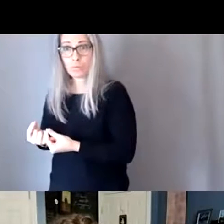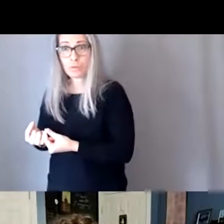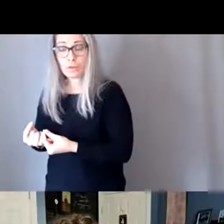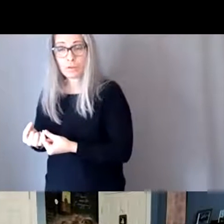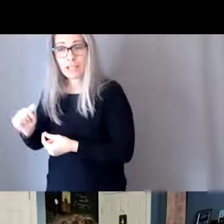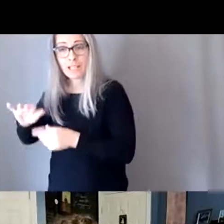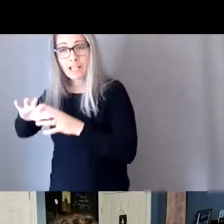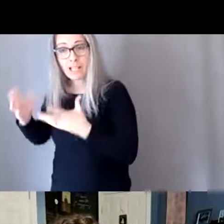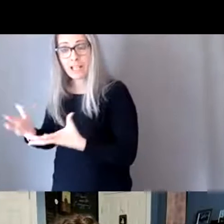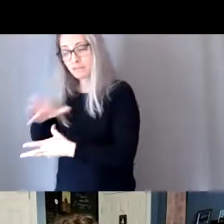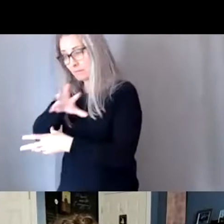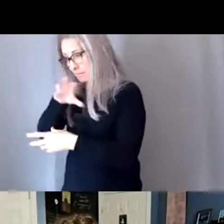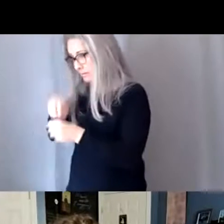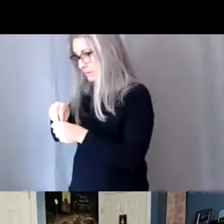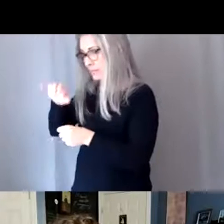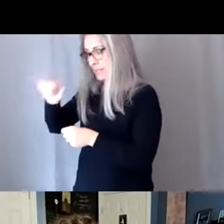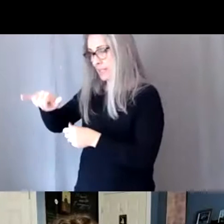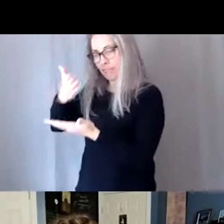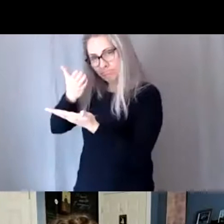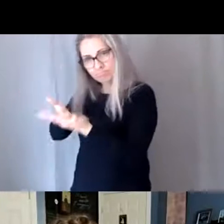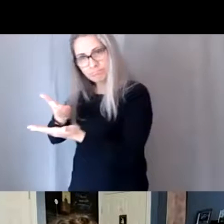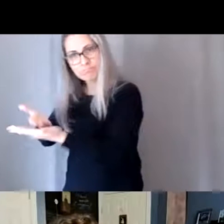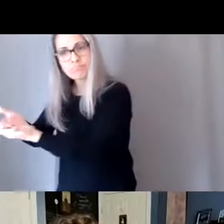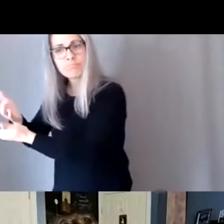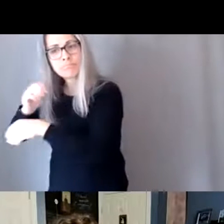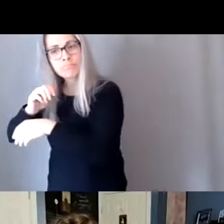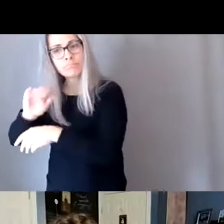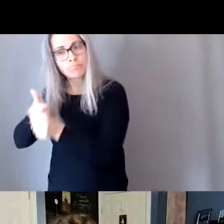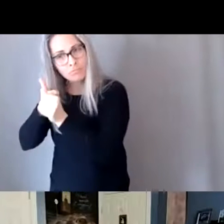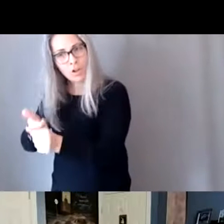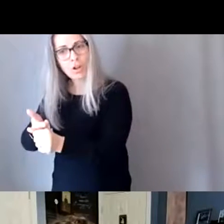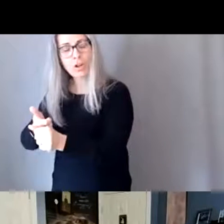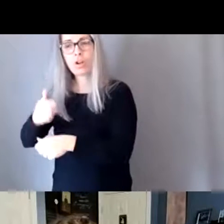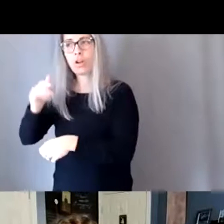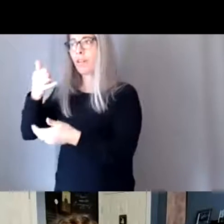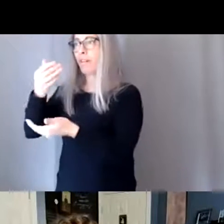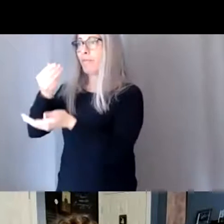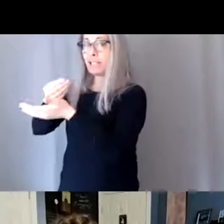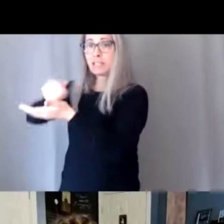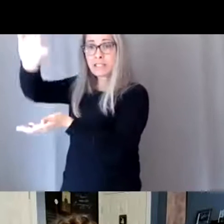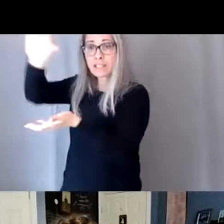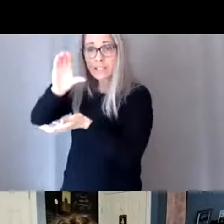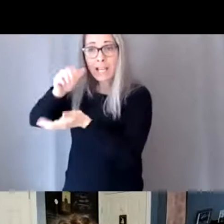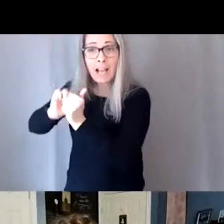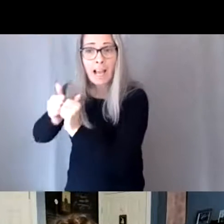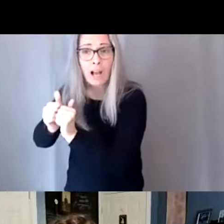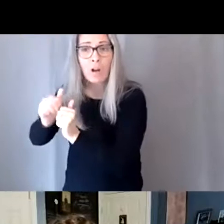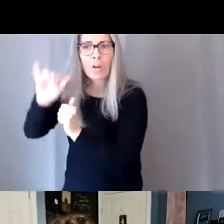discourses of evidence-based practice and outcome-oriented funding structures I think we're realistically